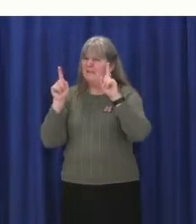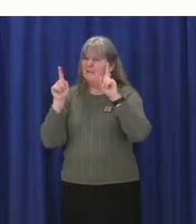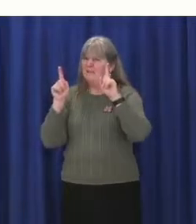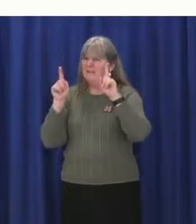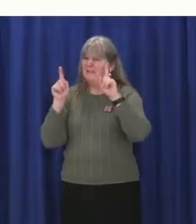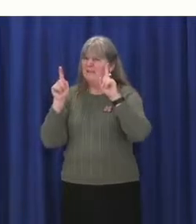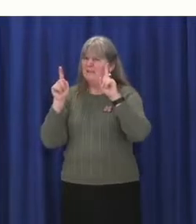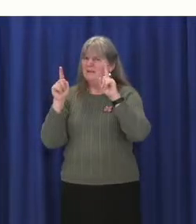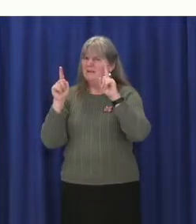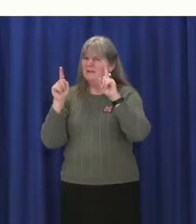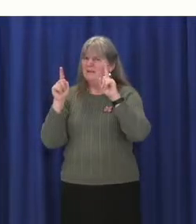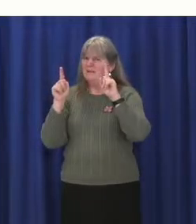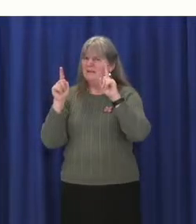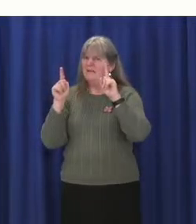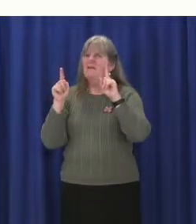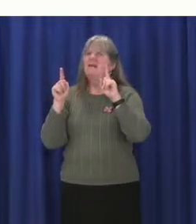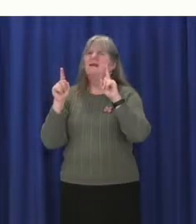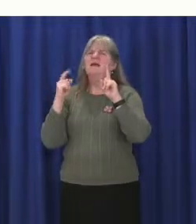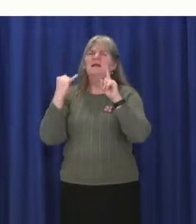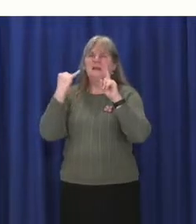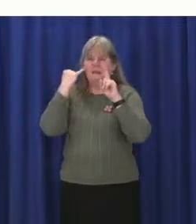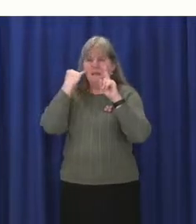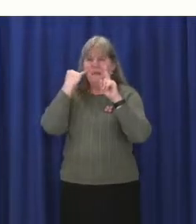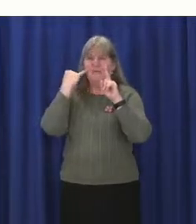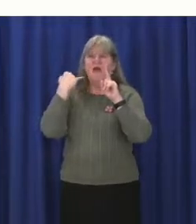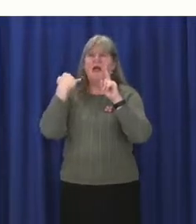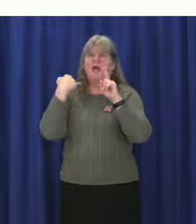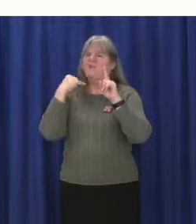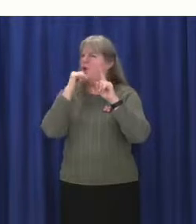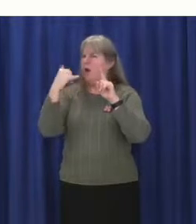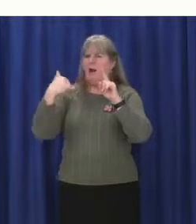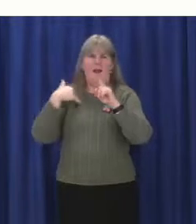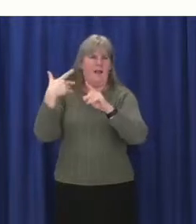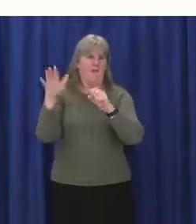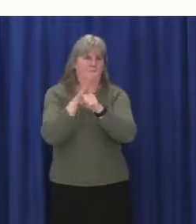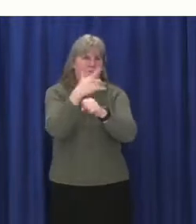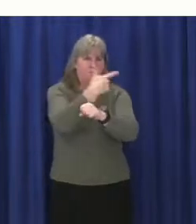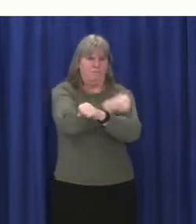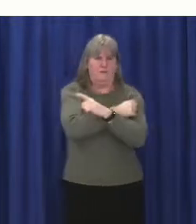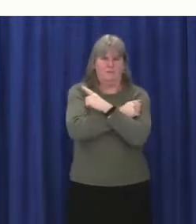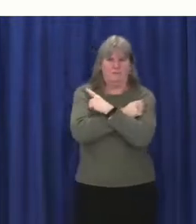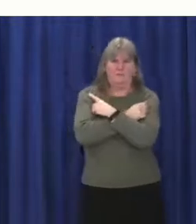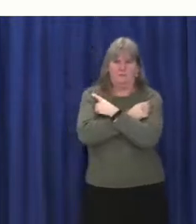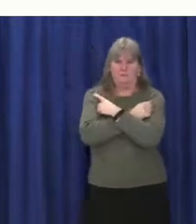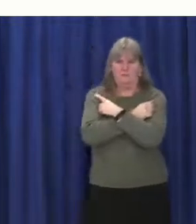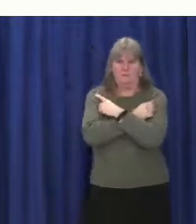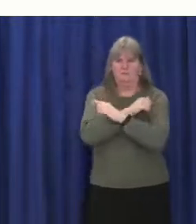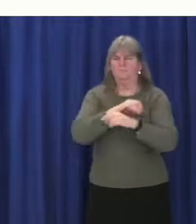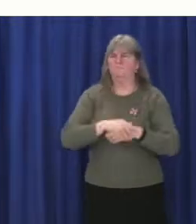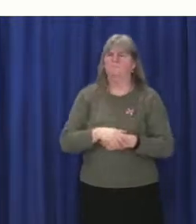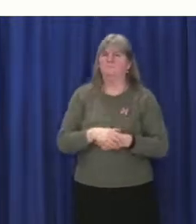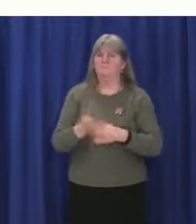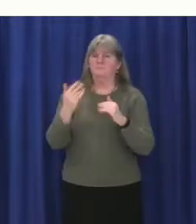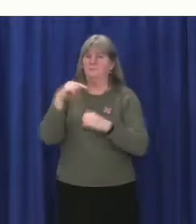I'll just say it's a little different if you're-- if you don't have your two doses. Next slide.